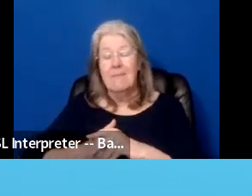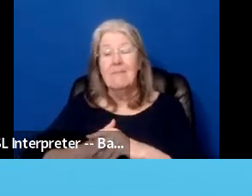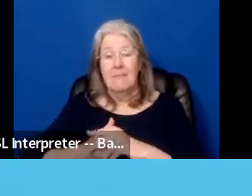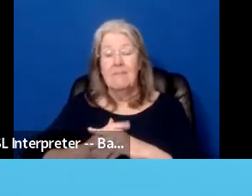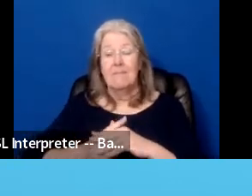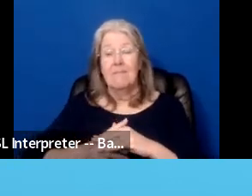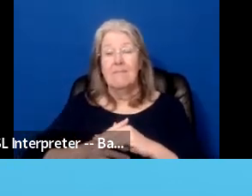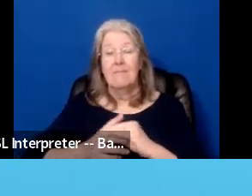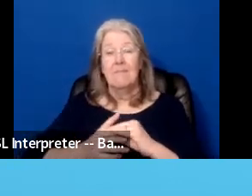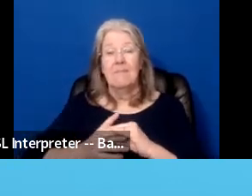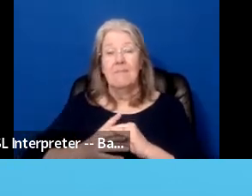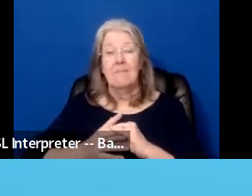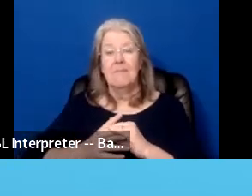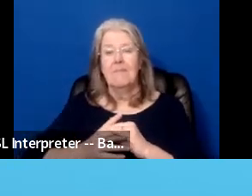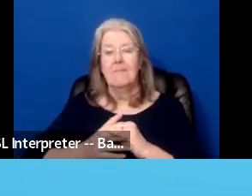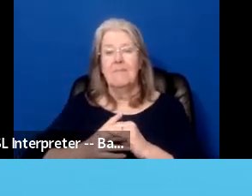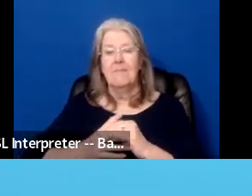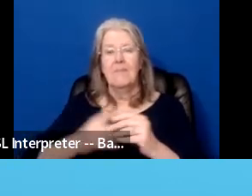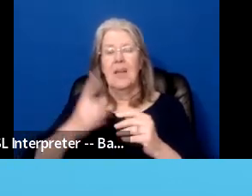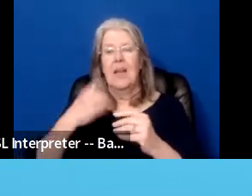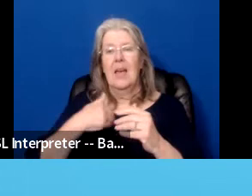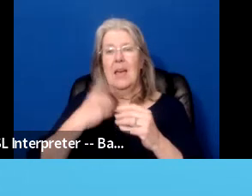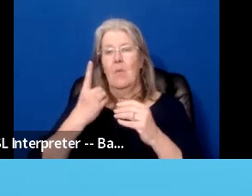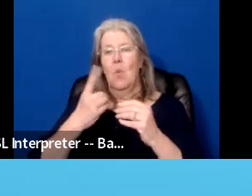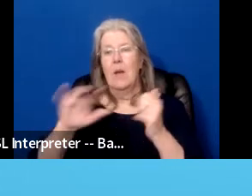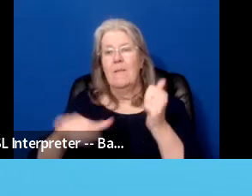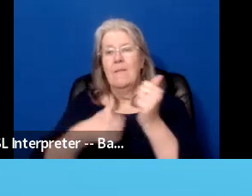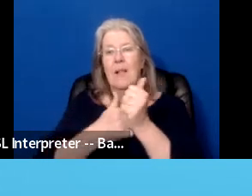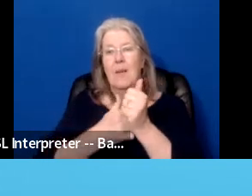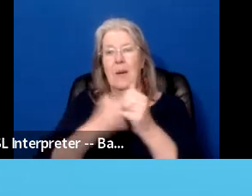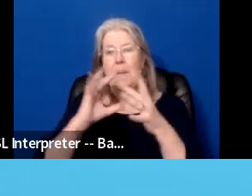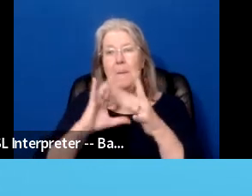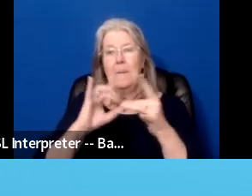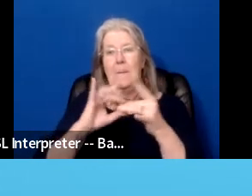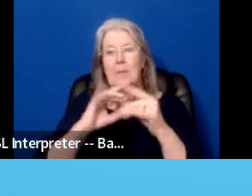Matt: Okay. Looks like I have a follow up message here from an attendee.